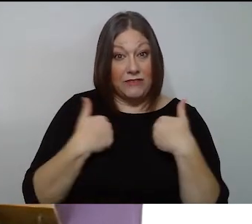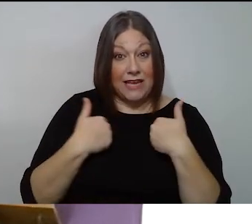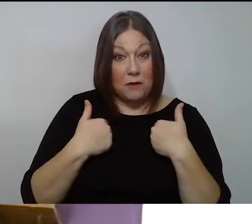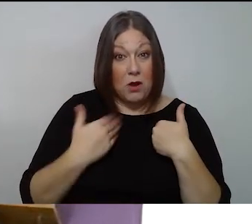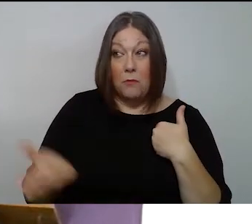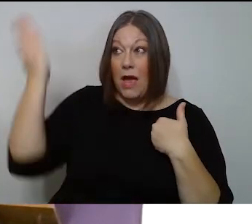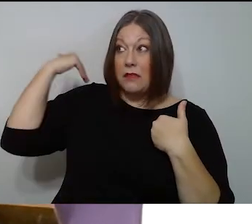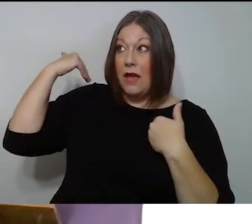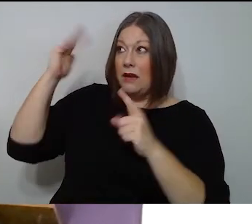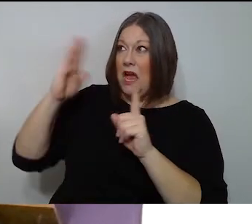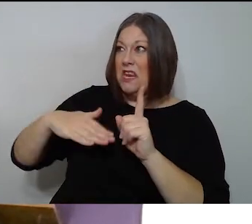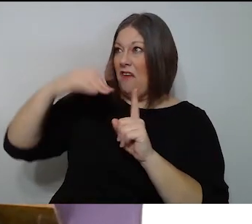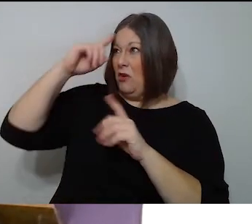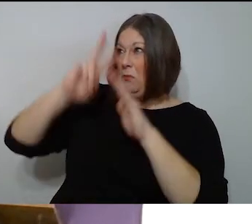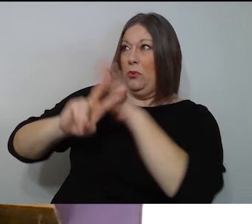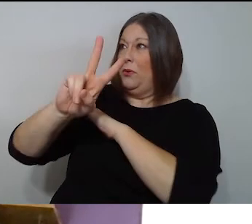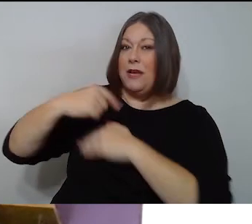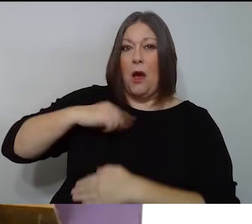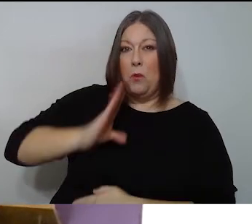I would have never thought that I would do, but I'm extremely grateful